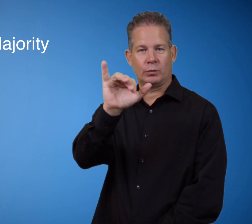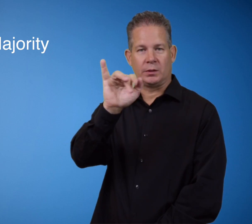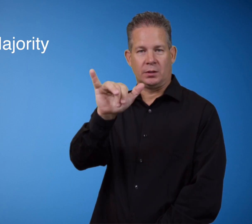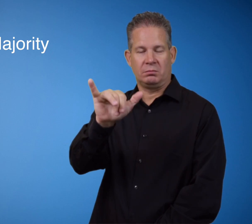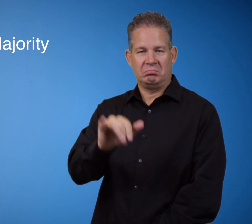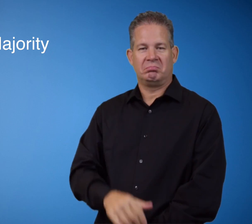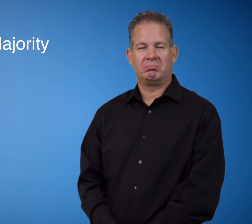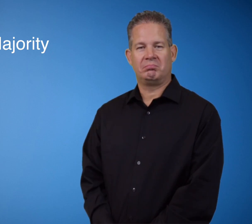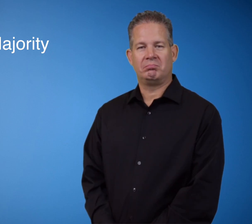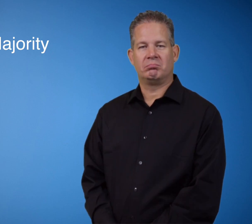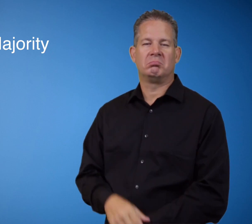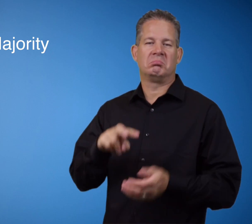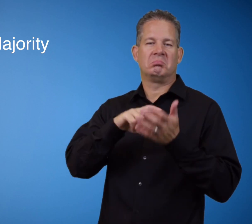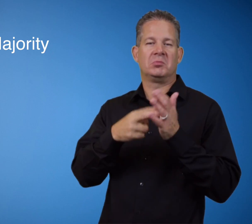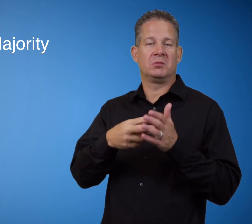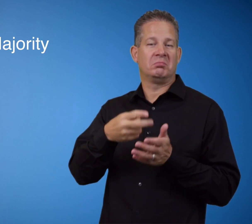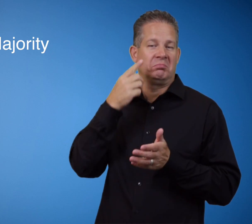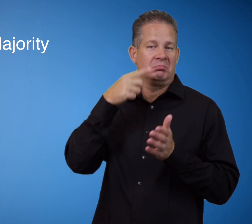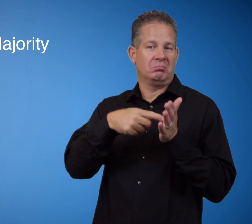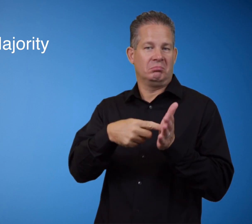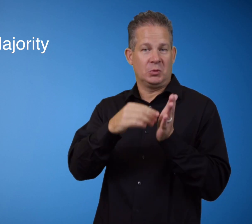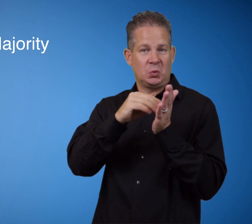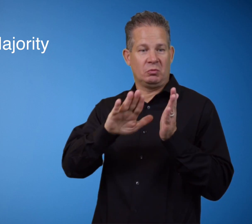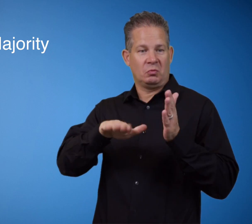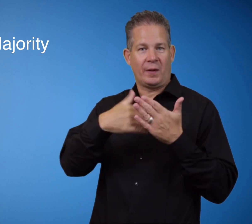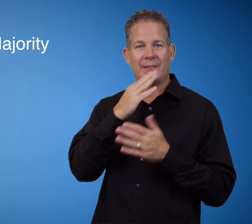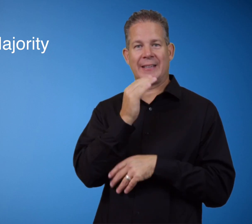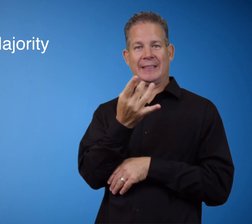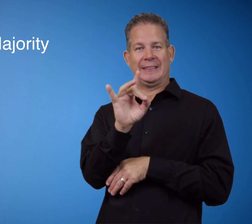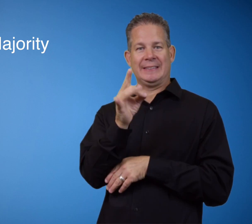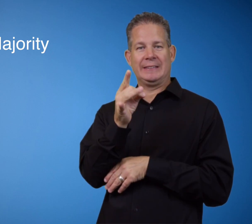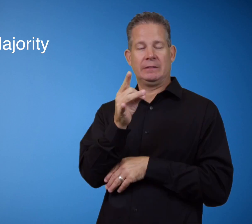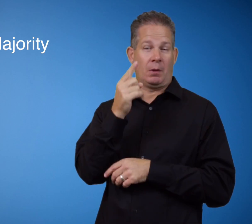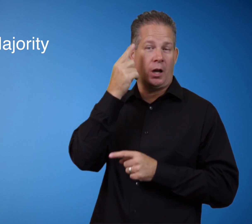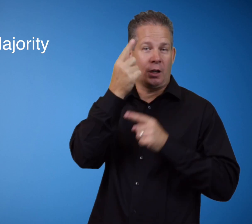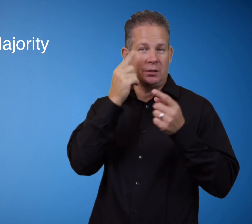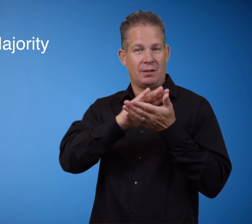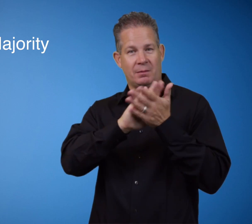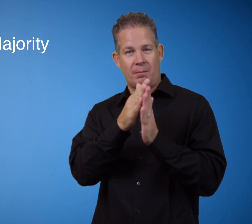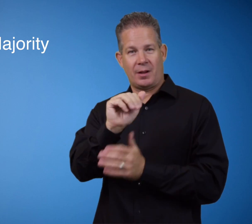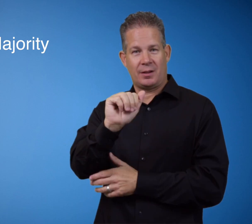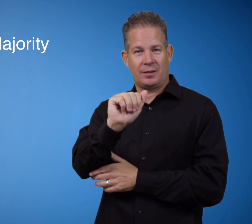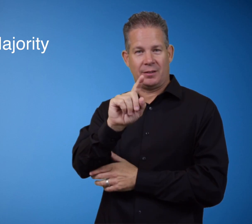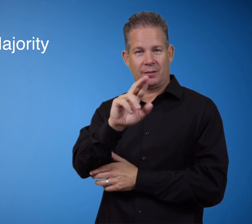This means when a student becomes 18 years old, they are considered an adult.